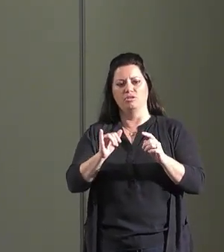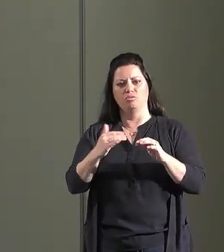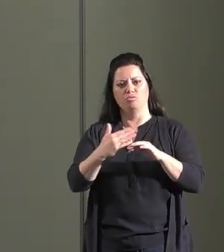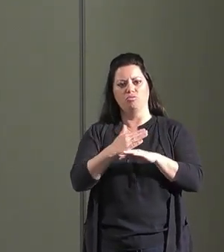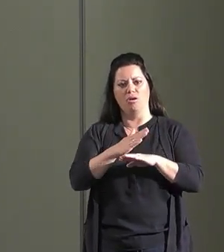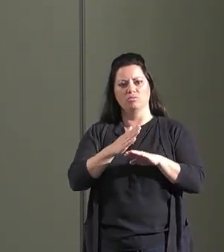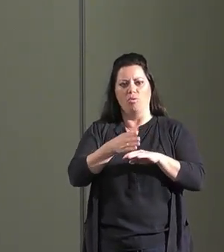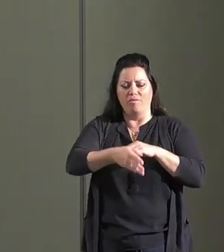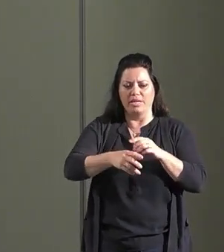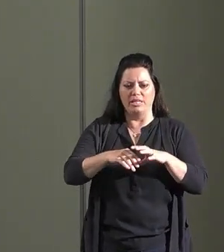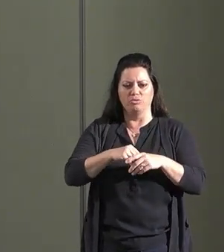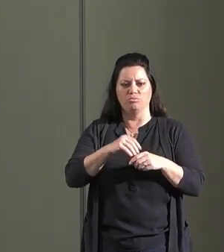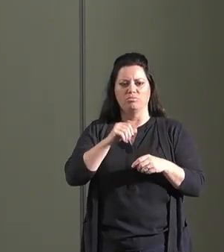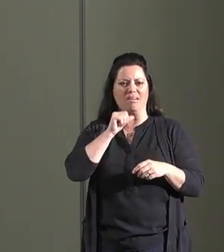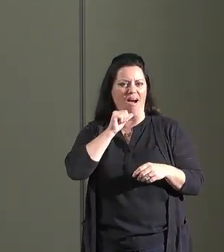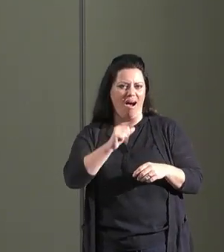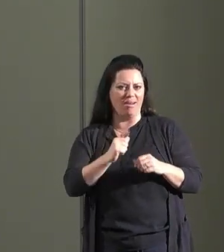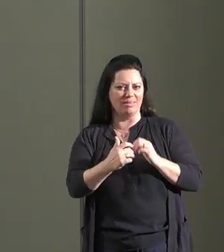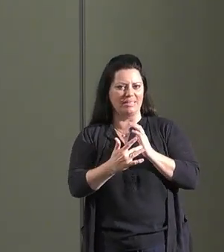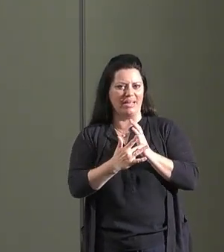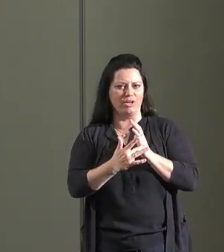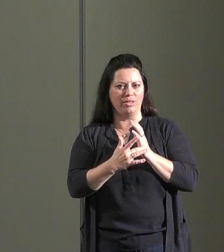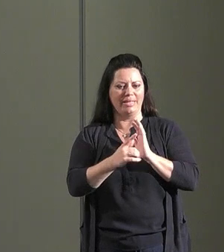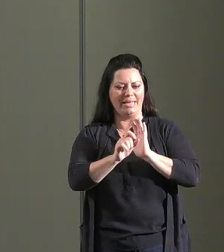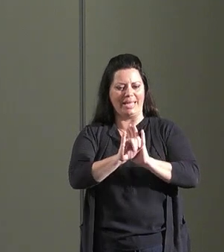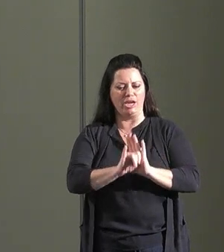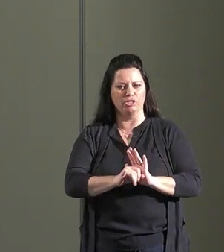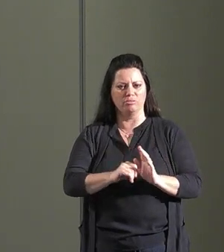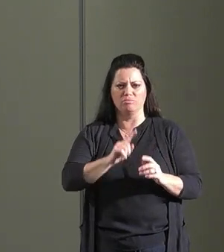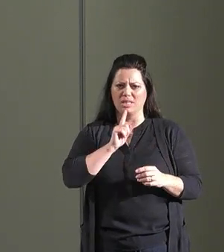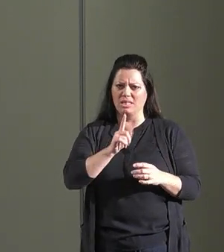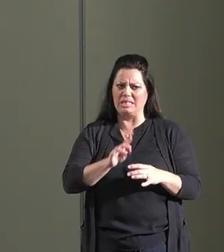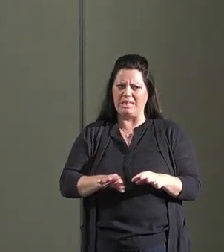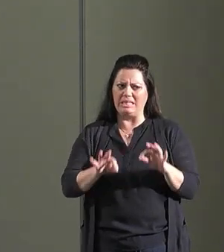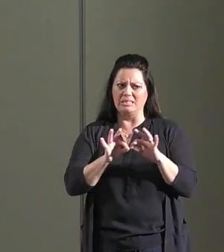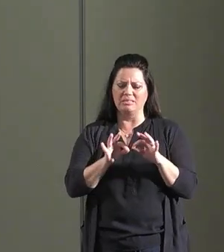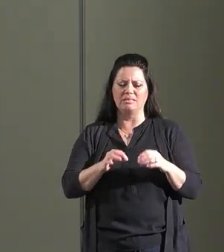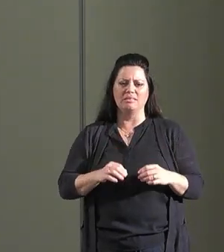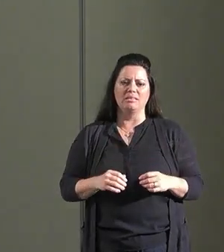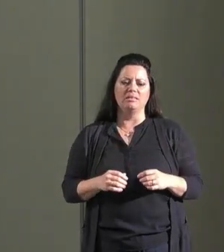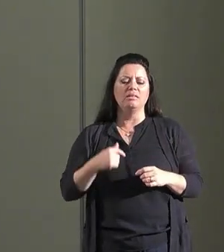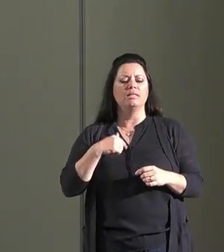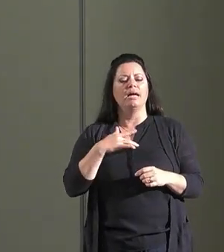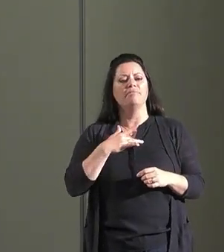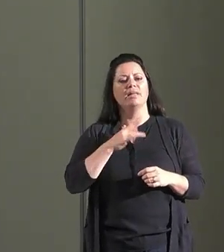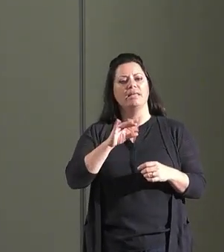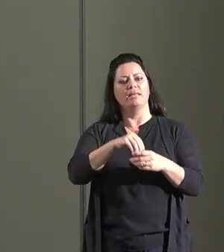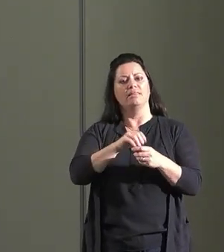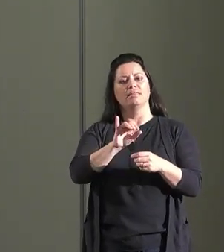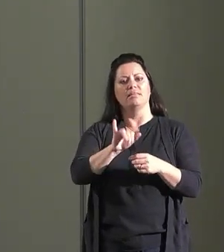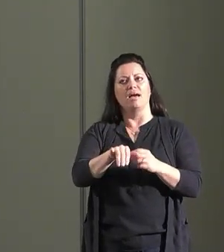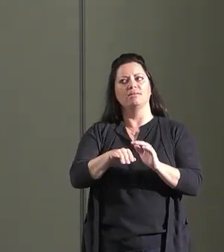non-technical indicators are key. I feel like in the accessibility space, we need to